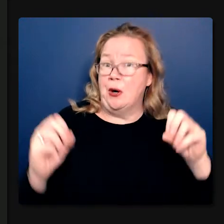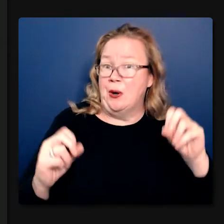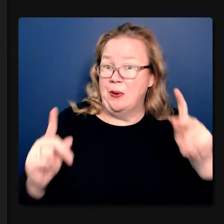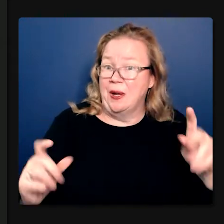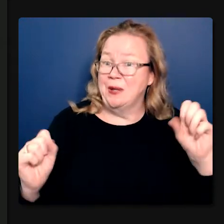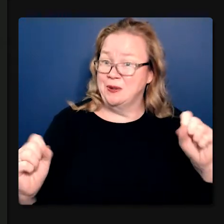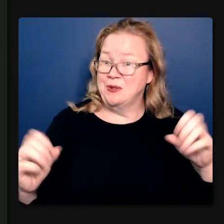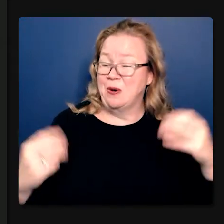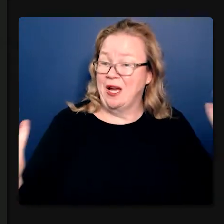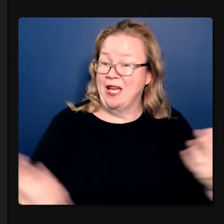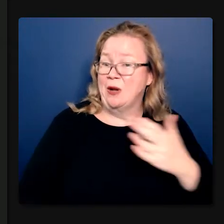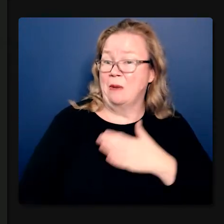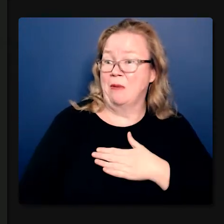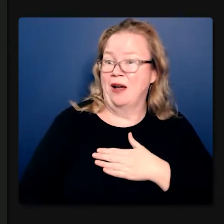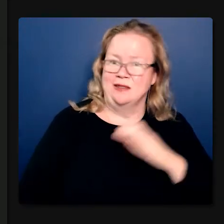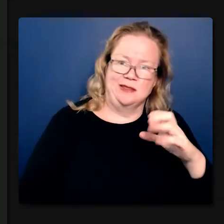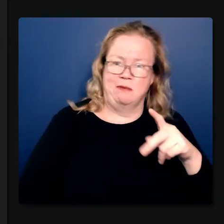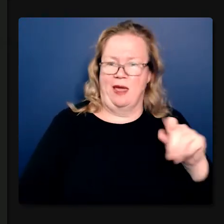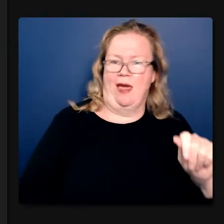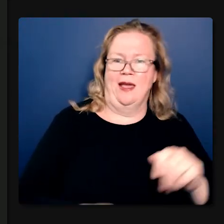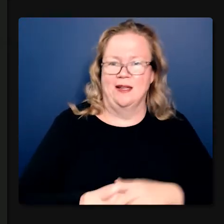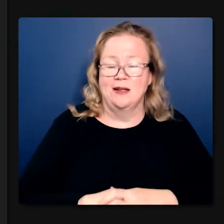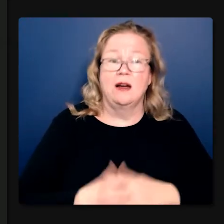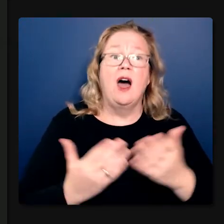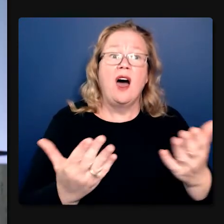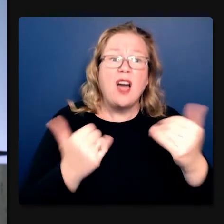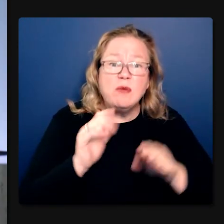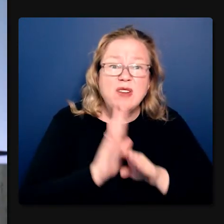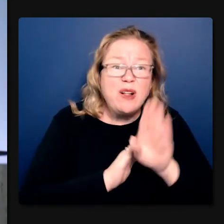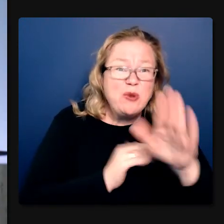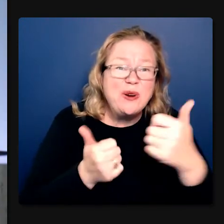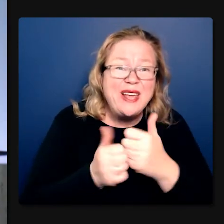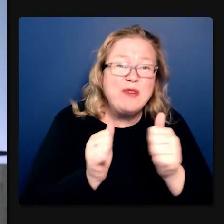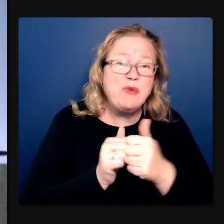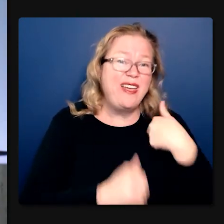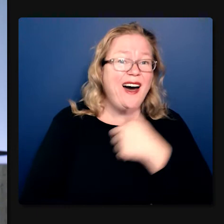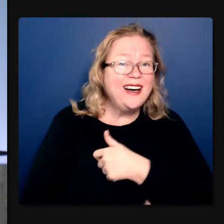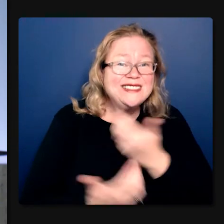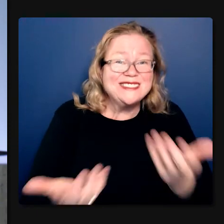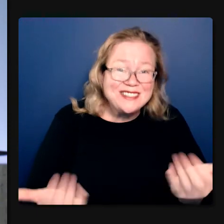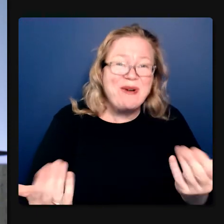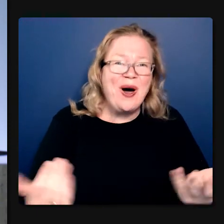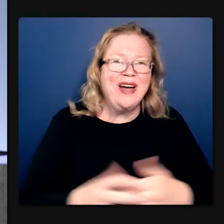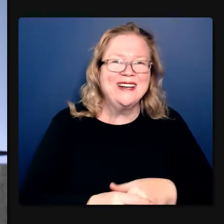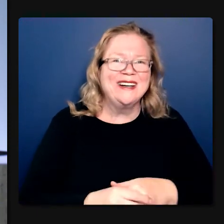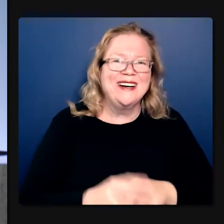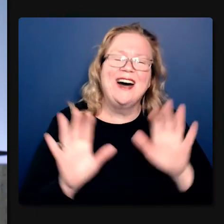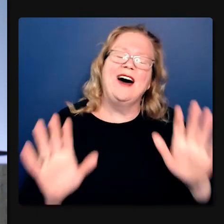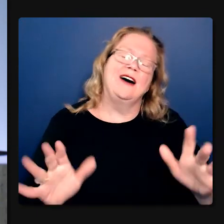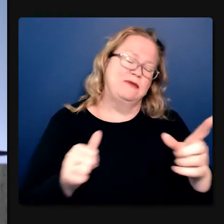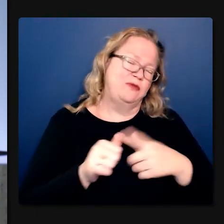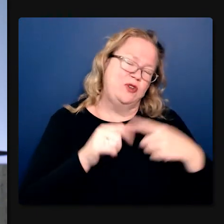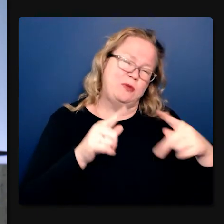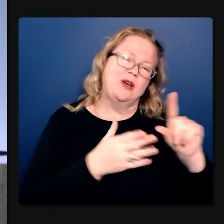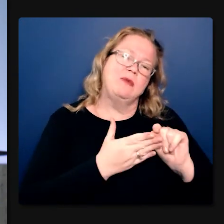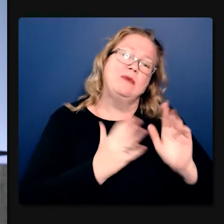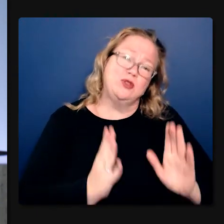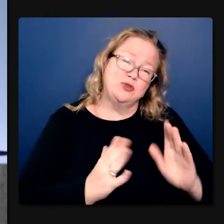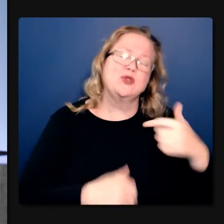Okay, here is my CTA. Come develop your game with us. So, we're a first-party publisher.